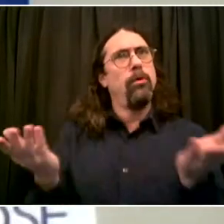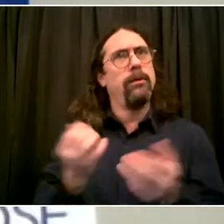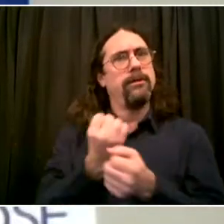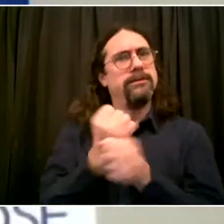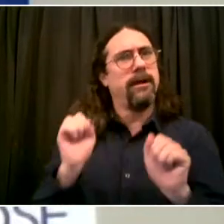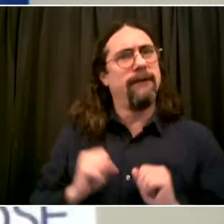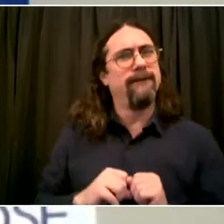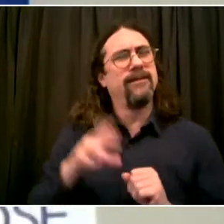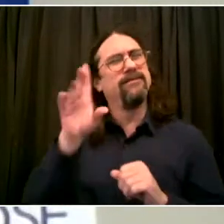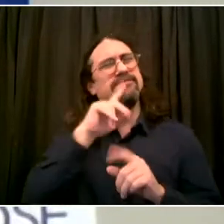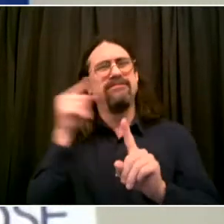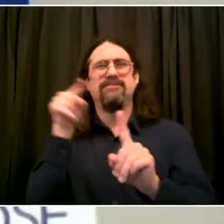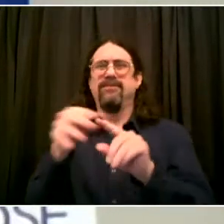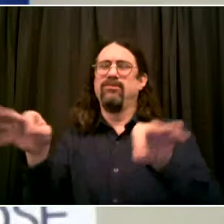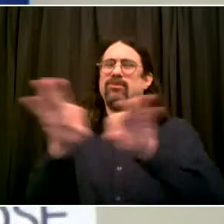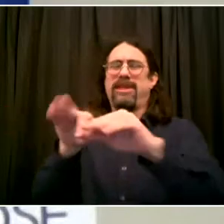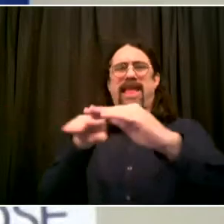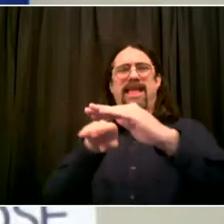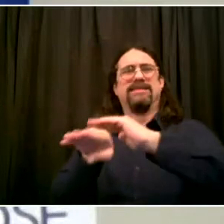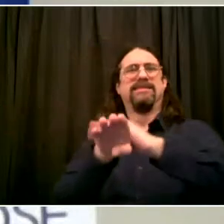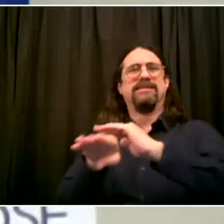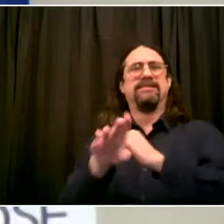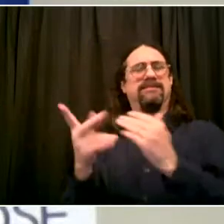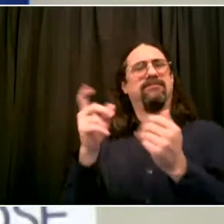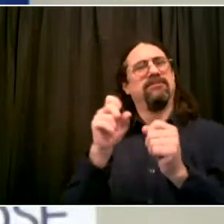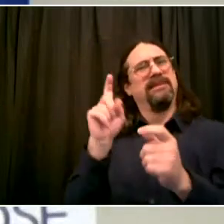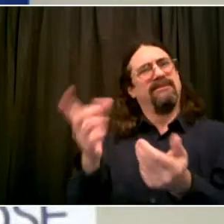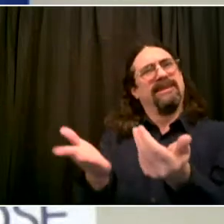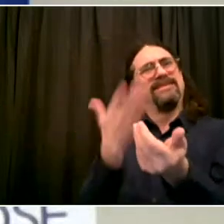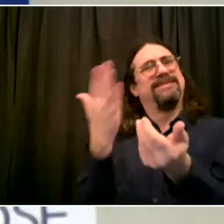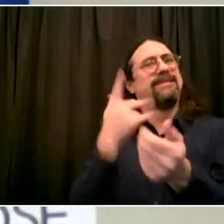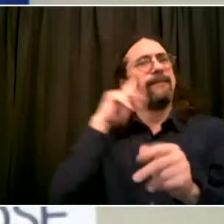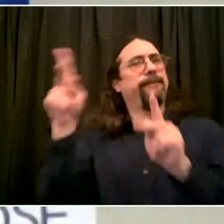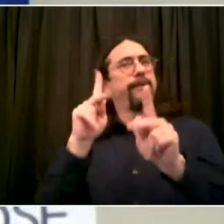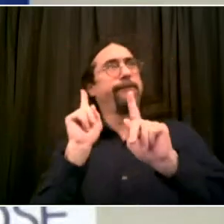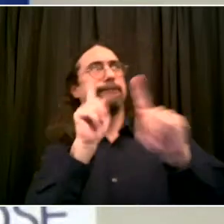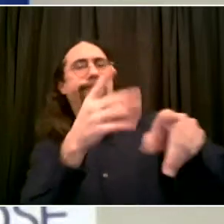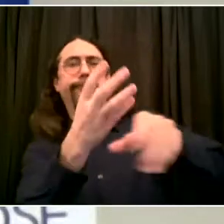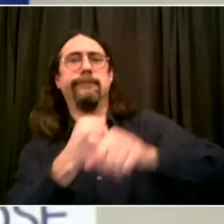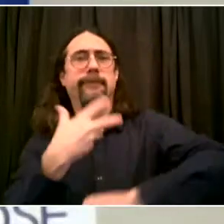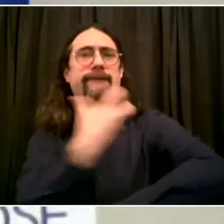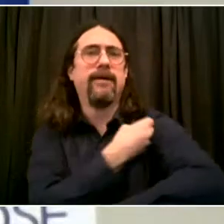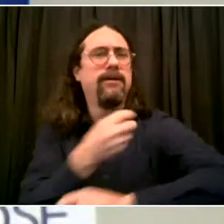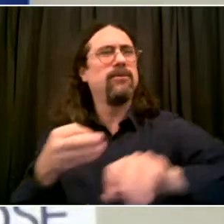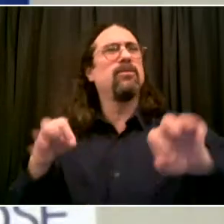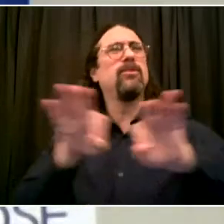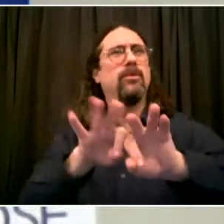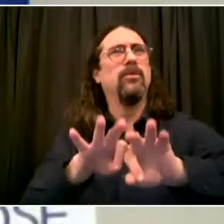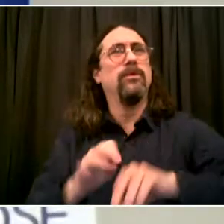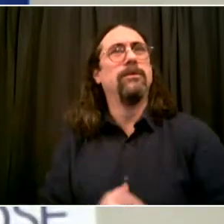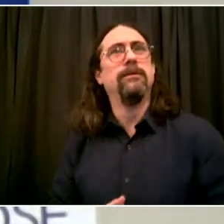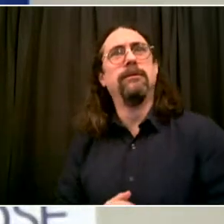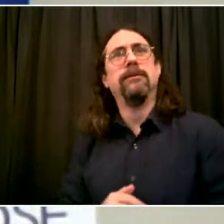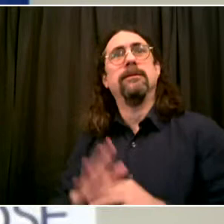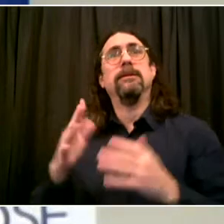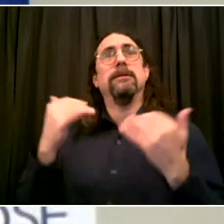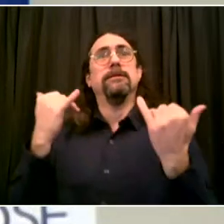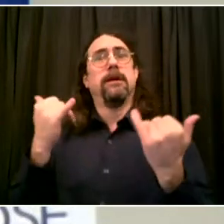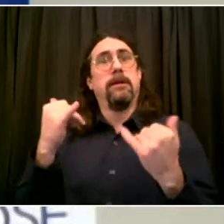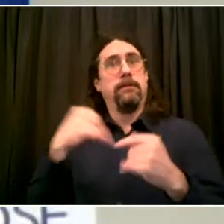WANT TO HAVE THE